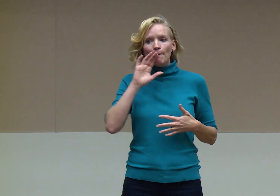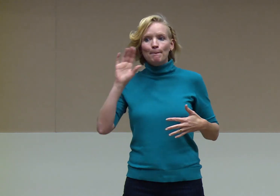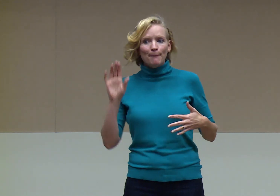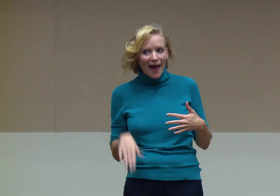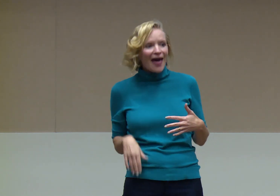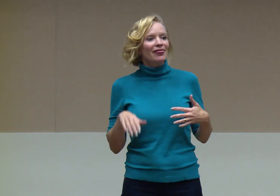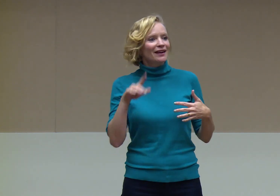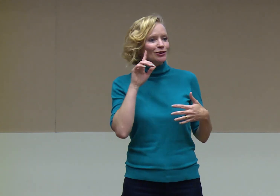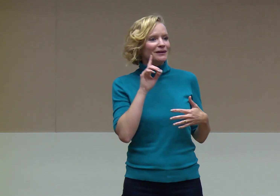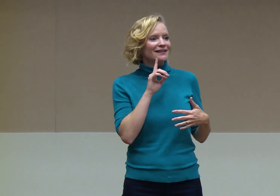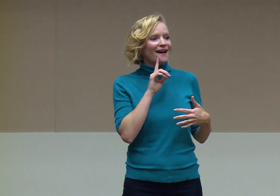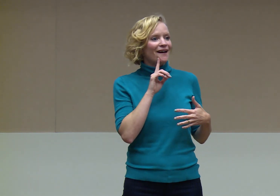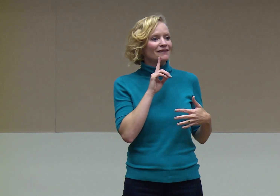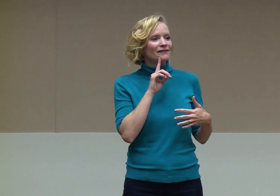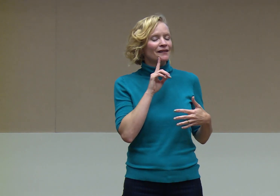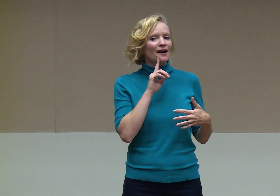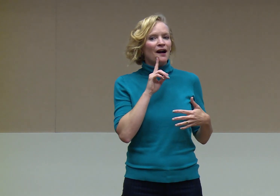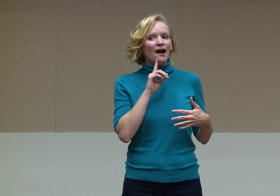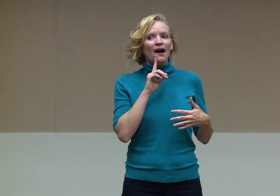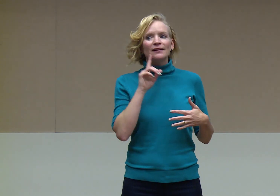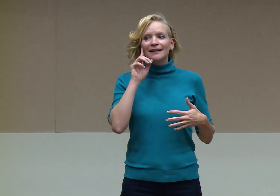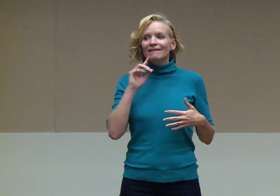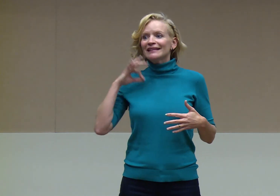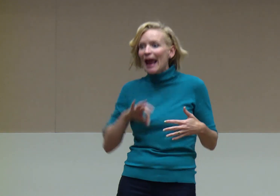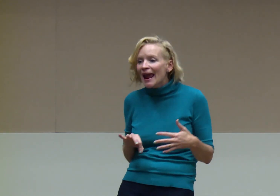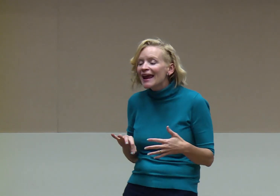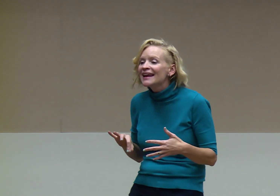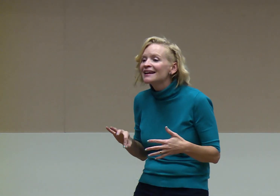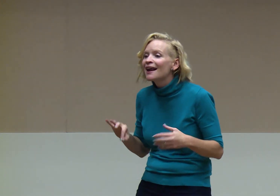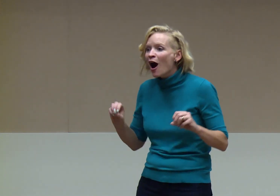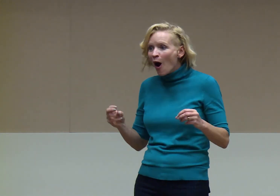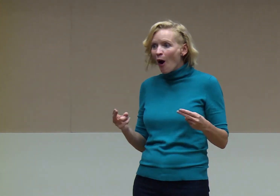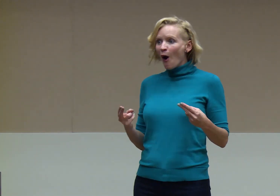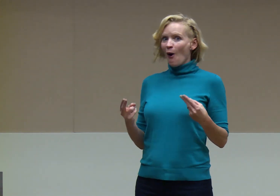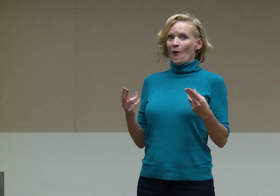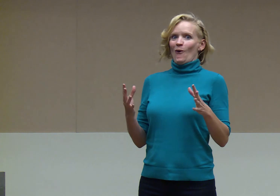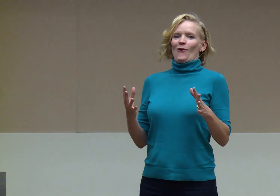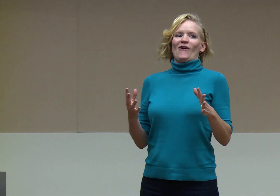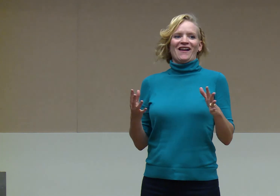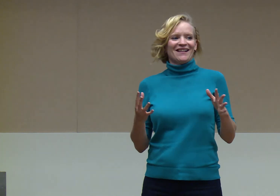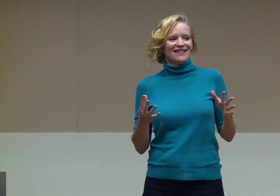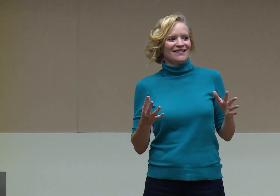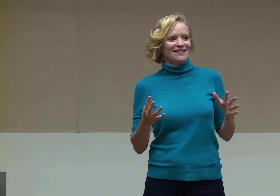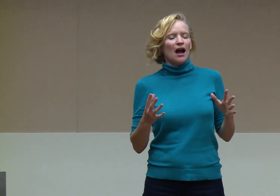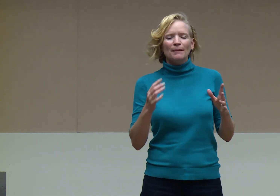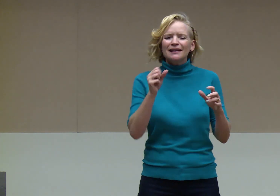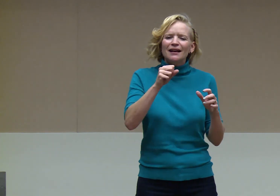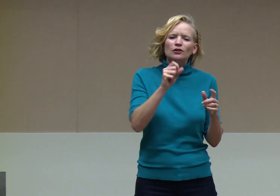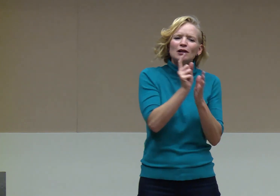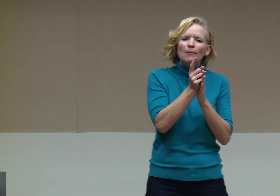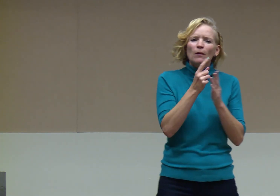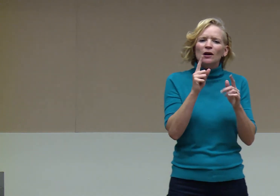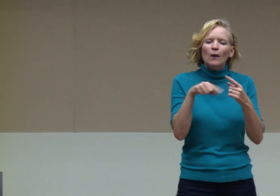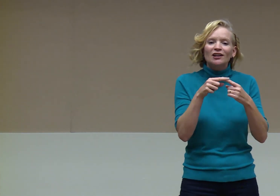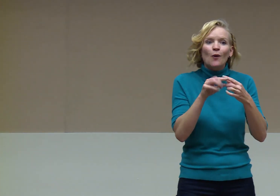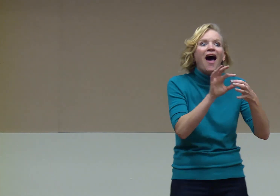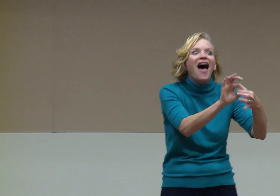of, "Oh, I'm special. "It's not a negative thing to be deaf,